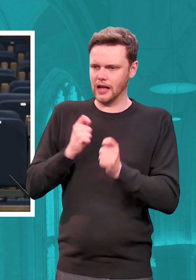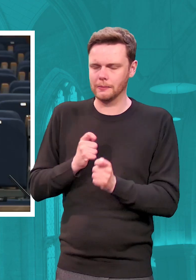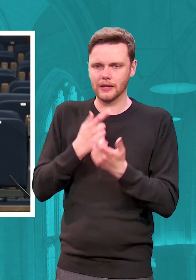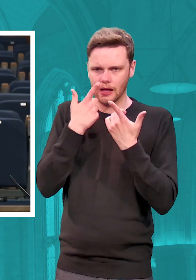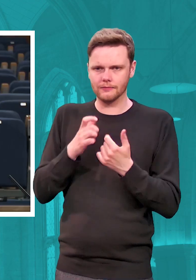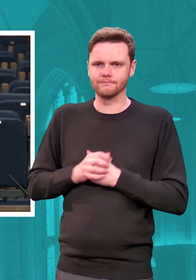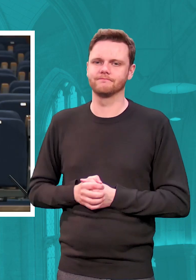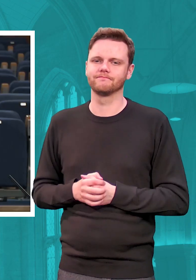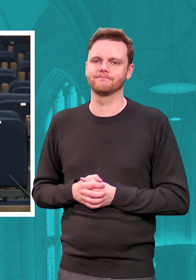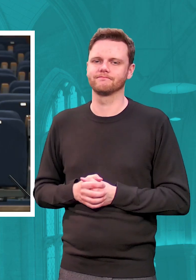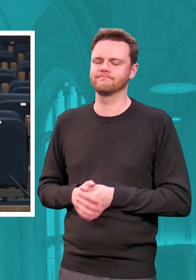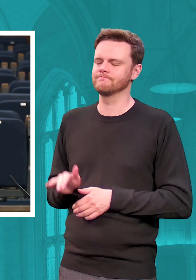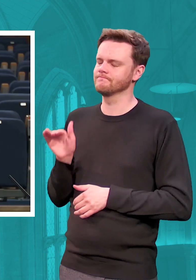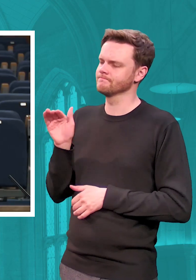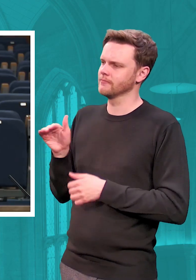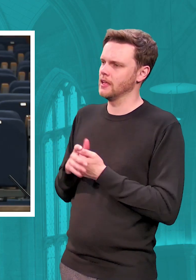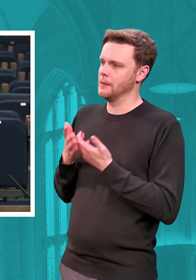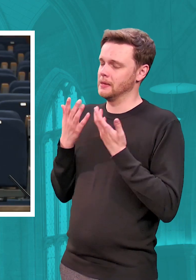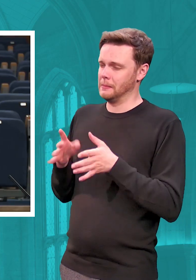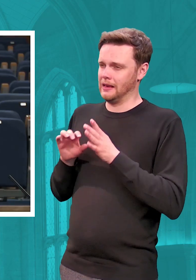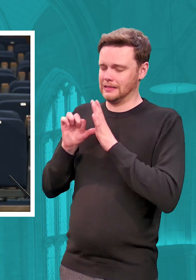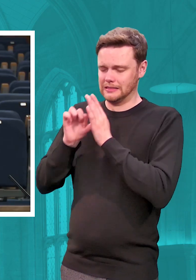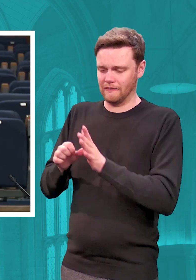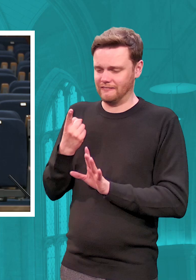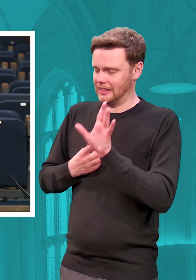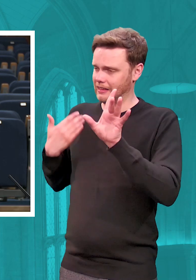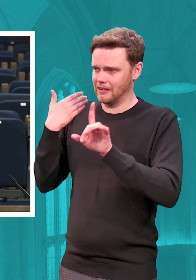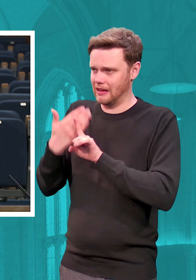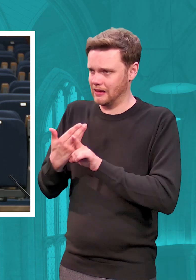John, it's been a tough year though, and some people feel that it's time for a break.